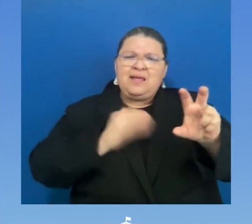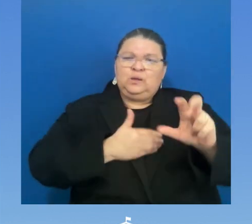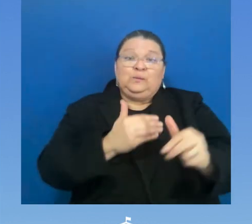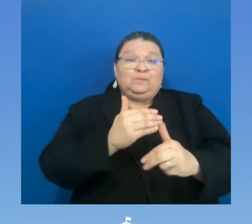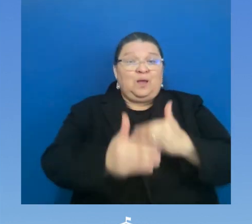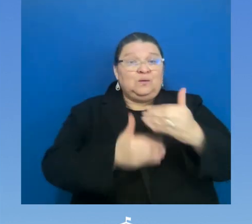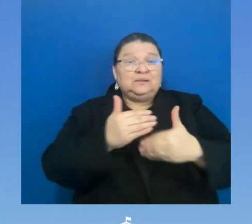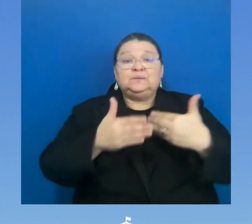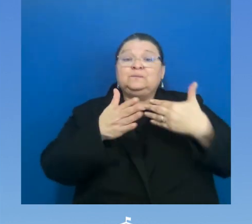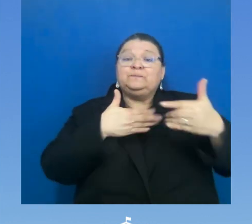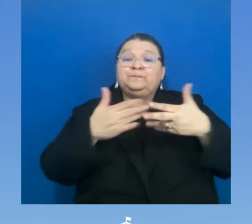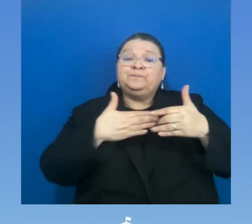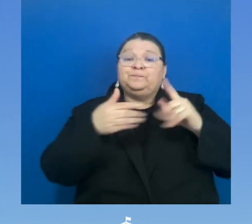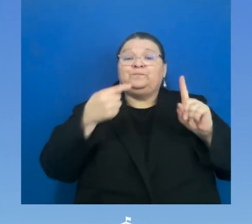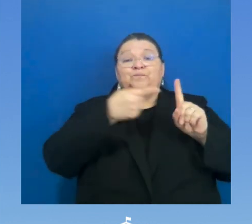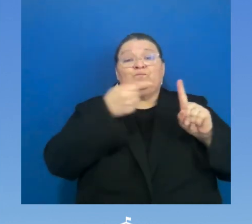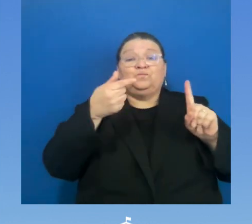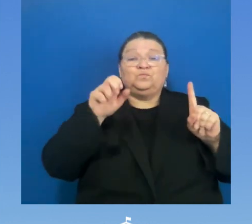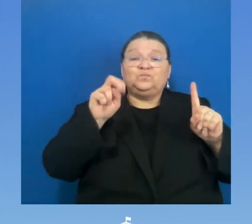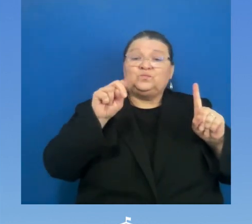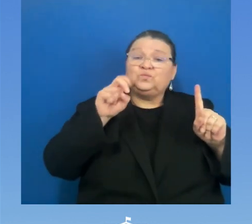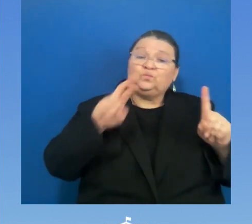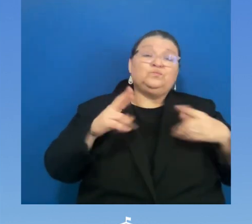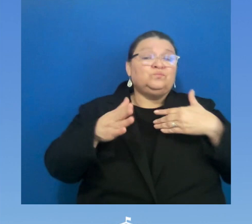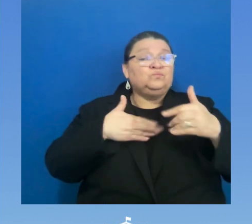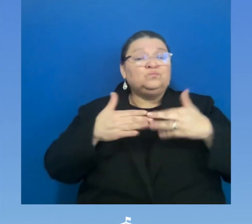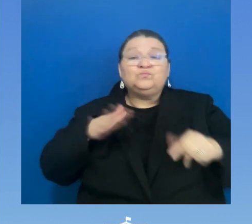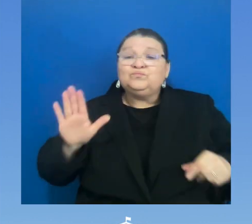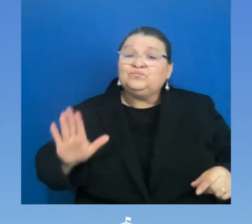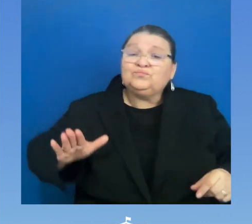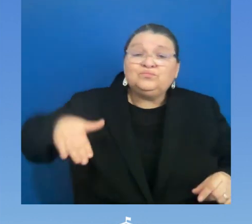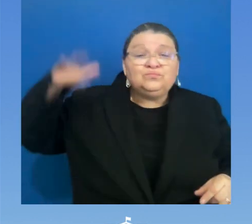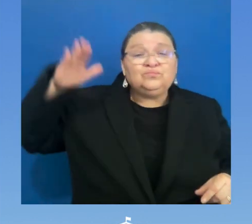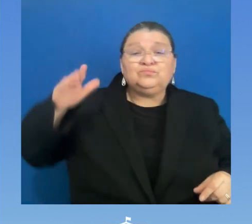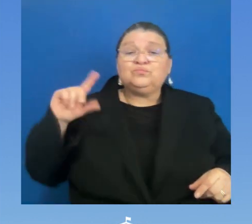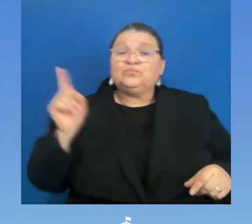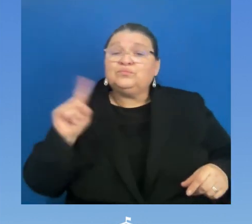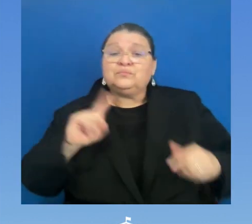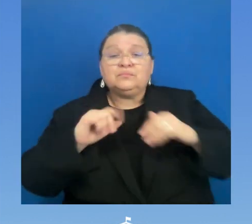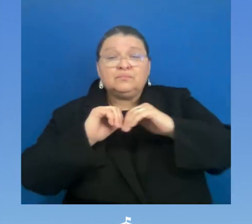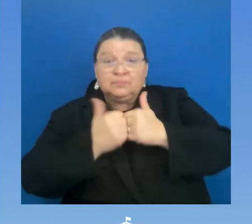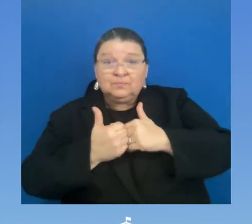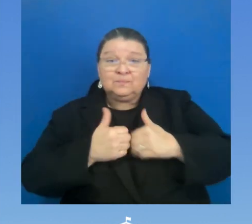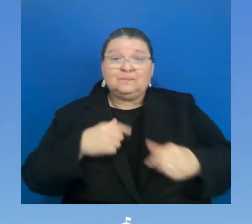I speak from personal experience leading an Asian-American women's organization that fought for equal pay